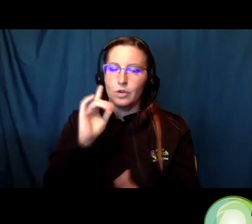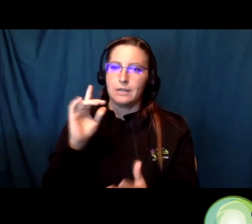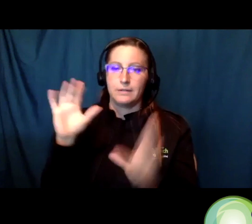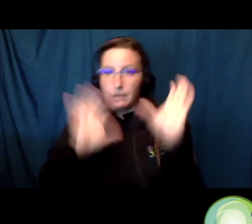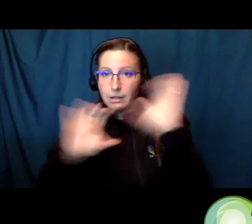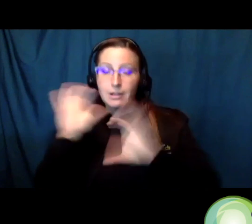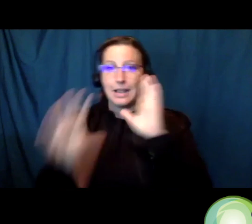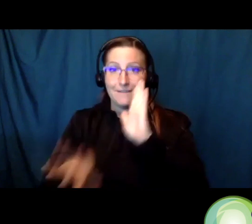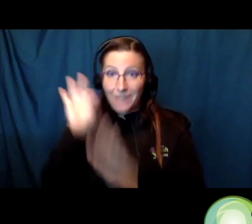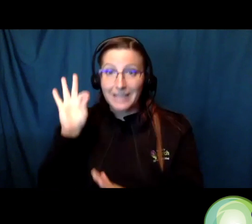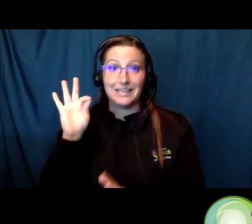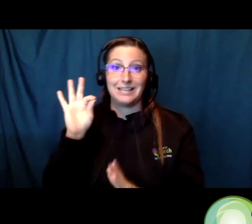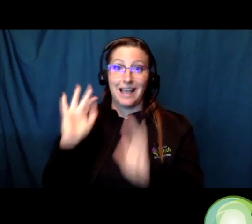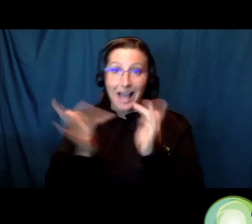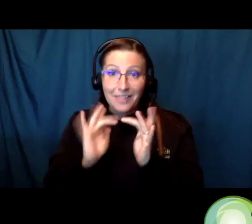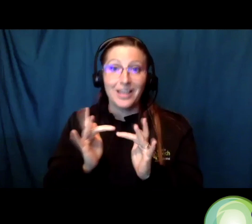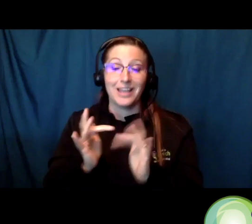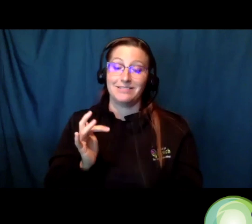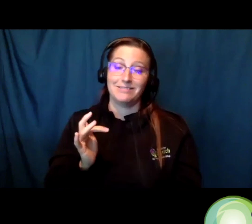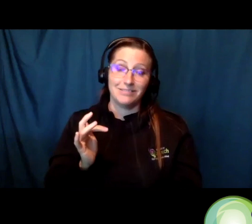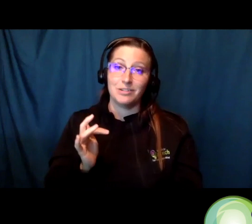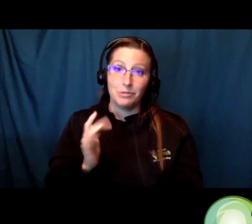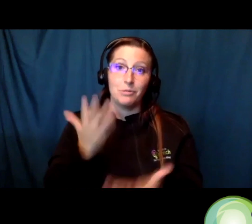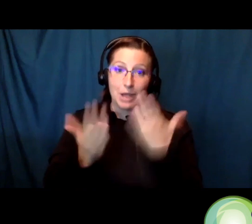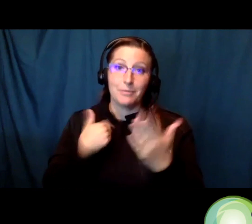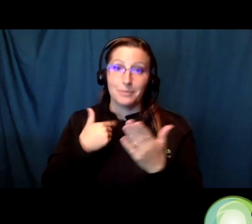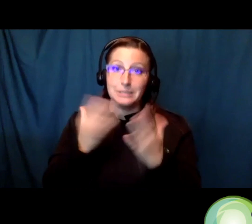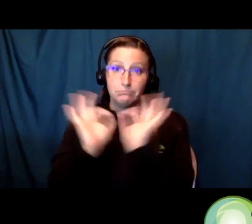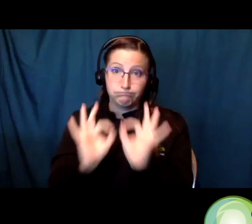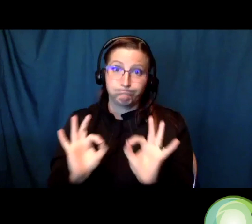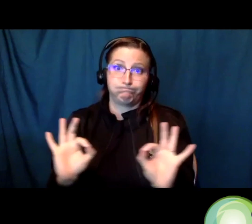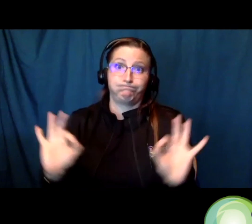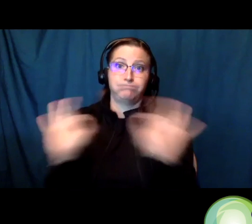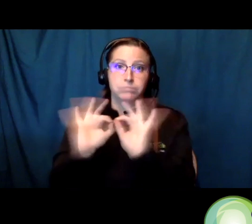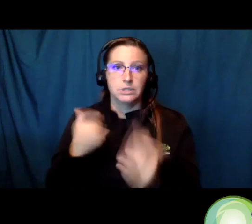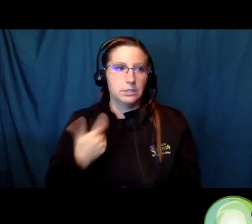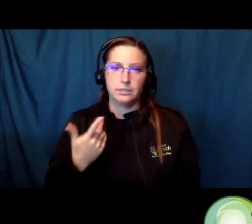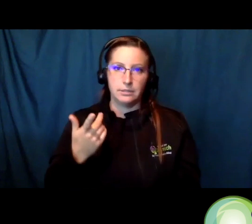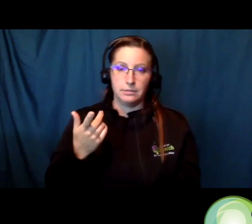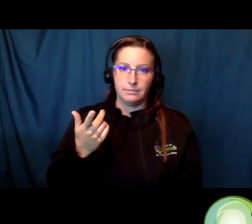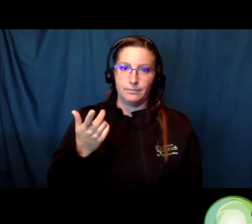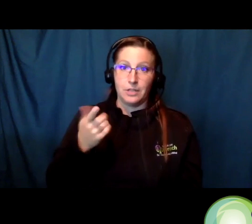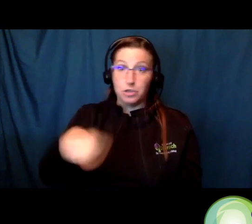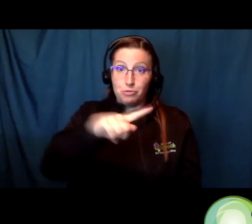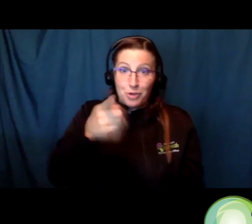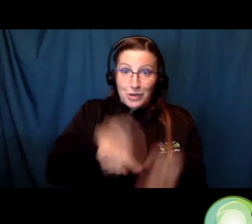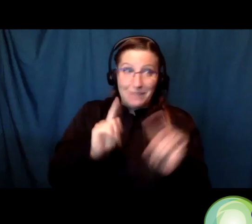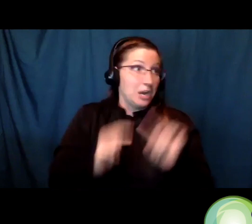things online had to have been like crucial, even you didn't have the opportunity to go get a book that you didn't